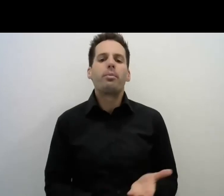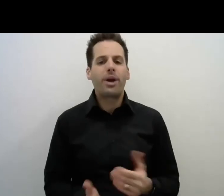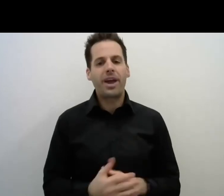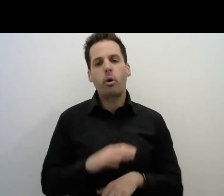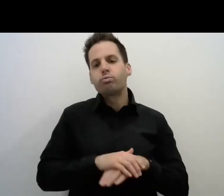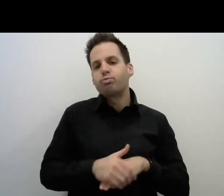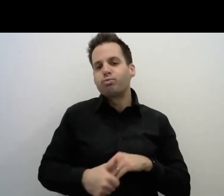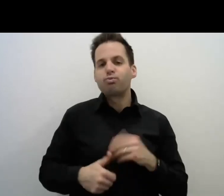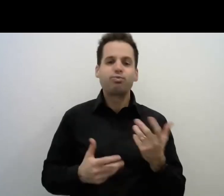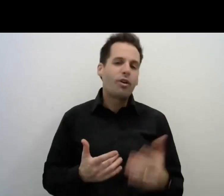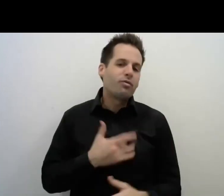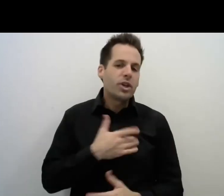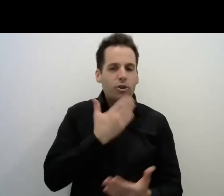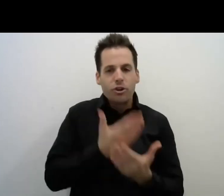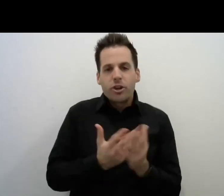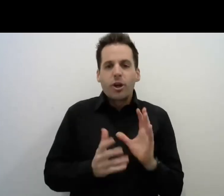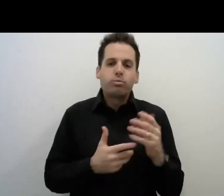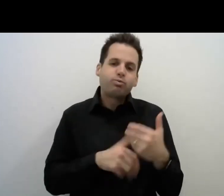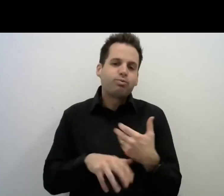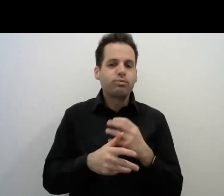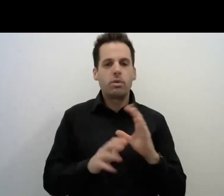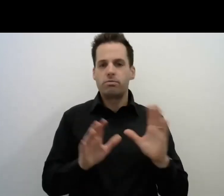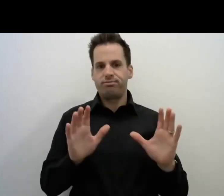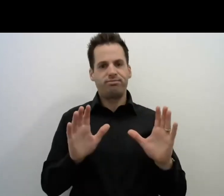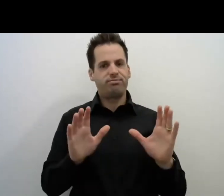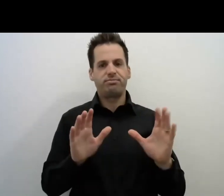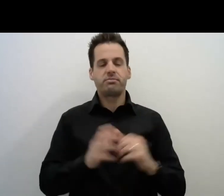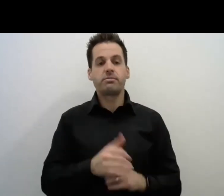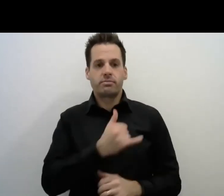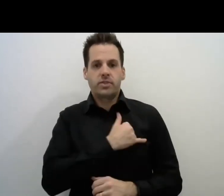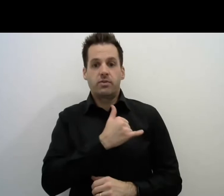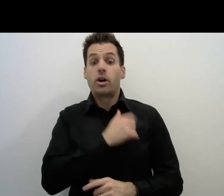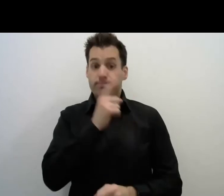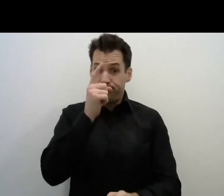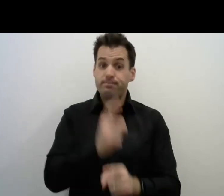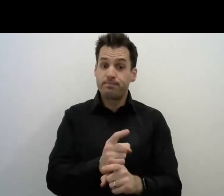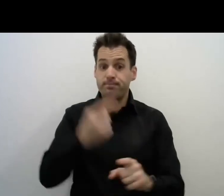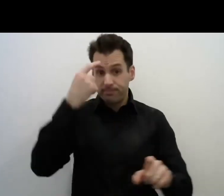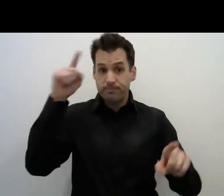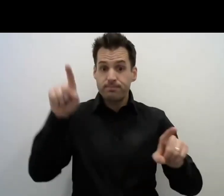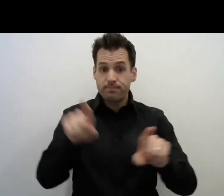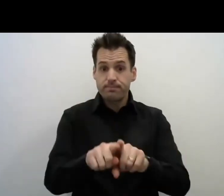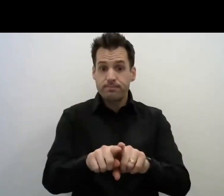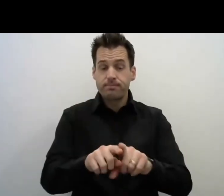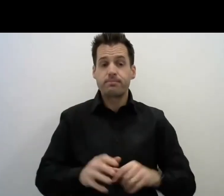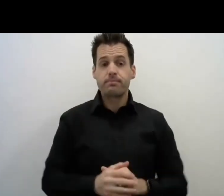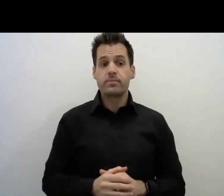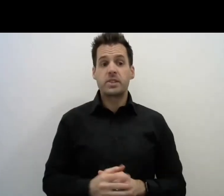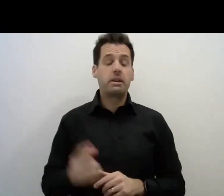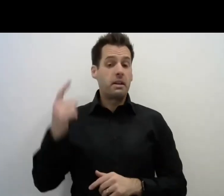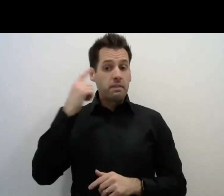i i just so agree with you absolutely i think sometimes we overthink or overwork this issue and